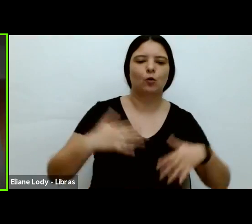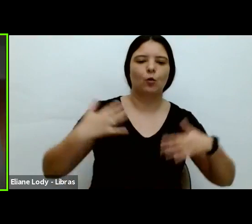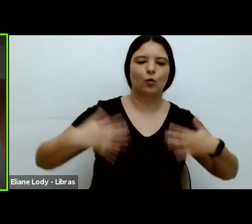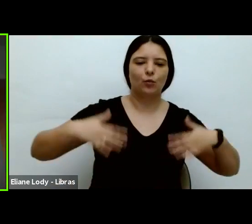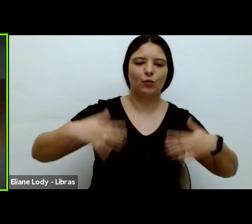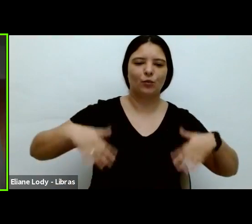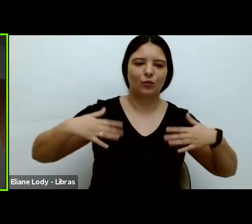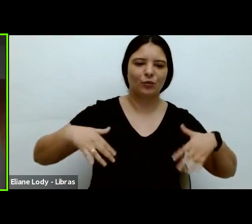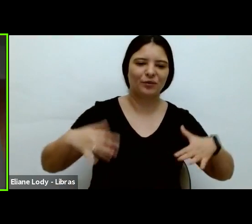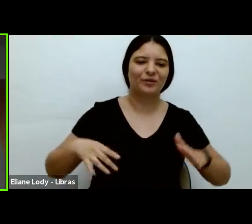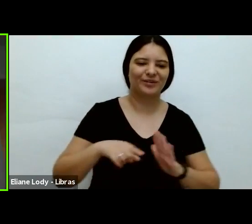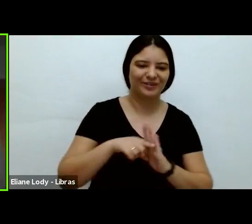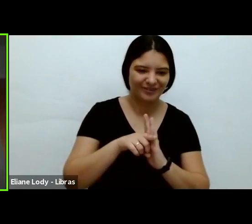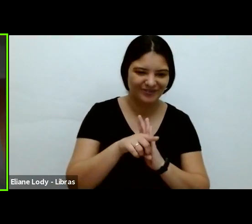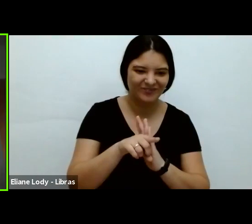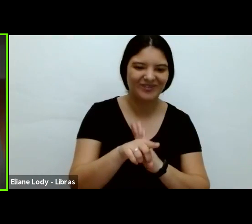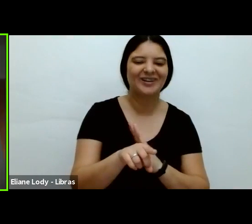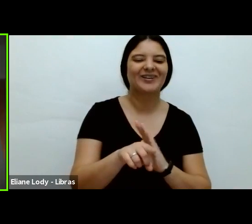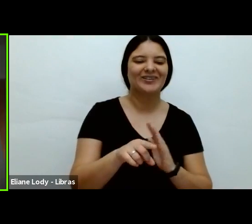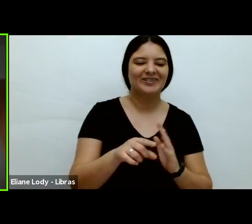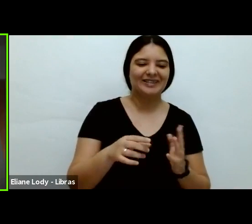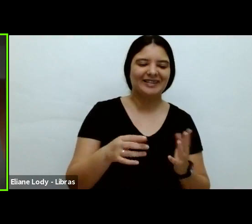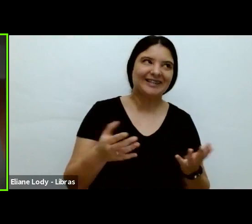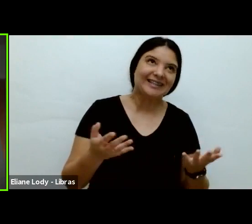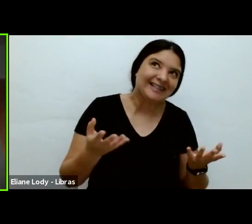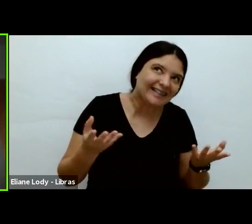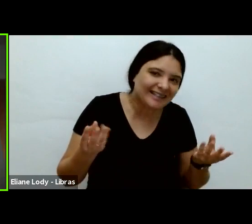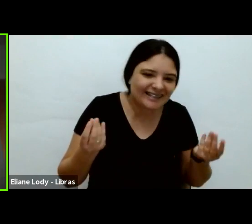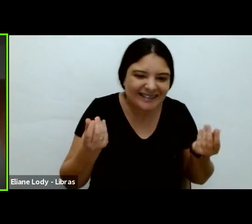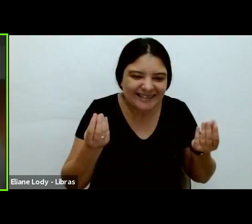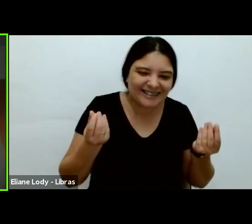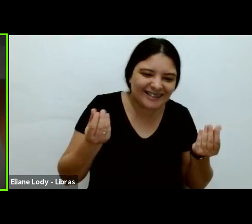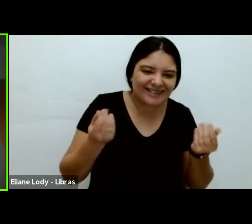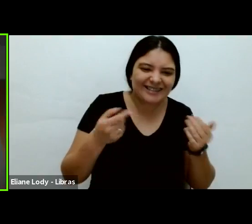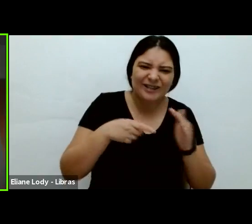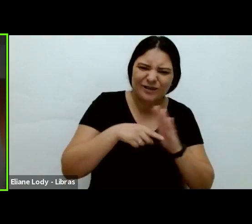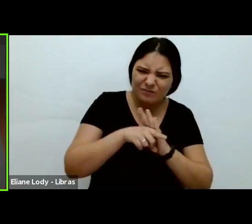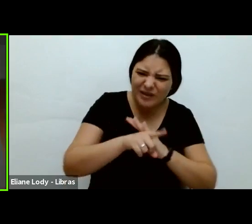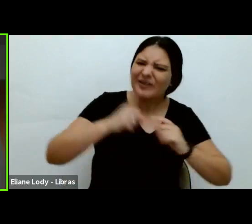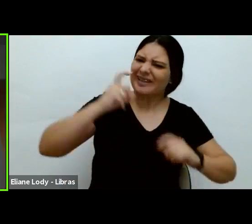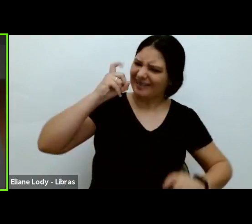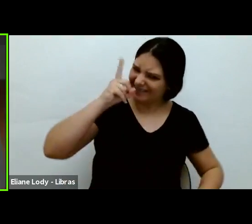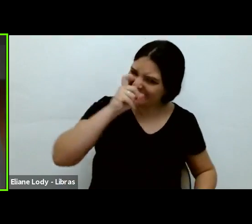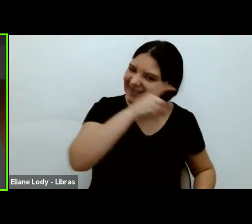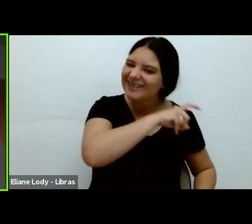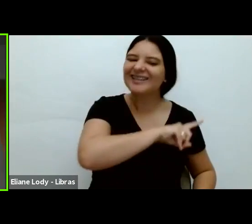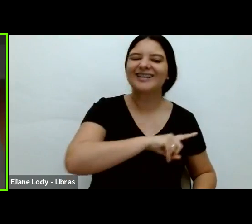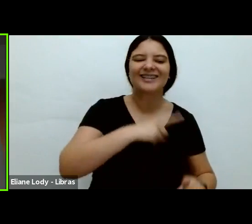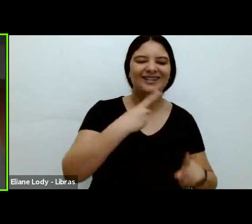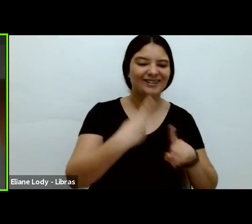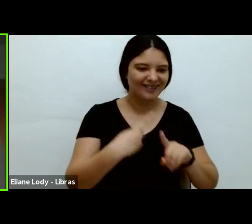must say that the questions very. tricky because. ecause hey go good thought